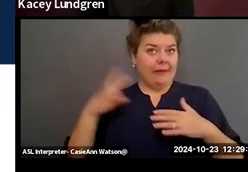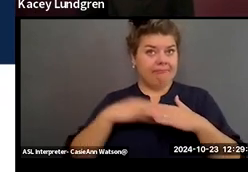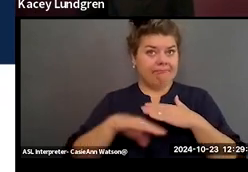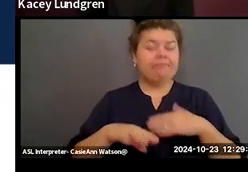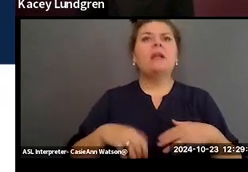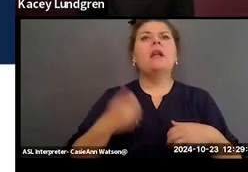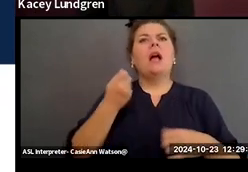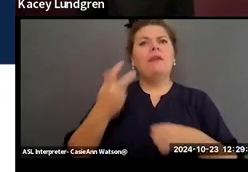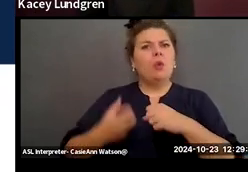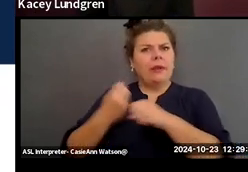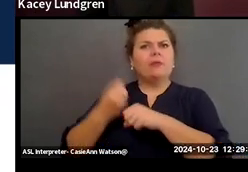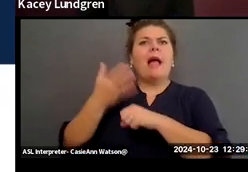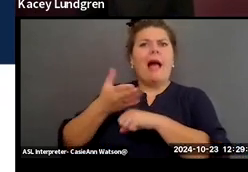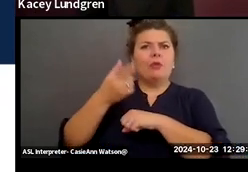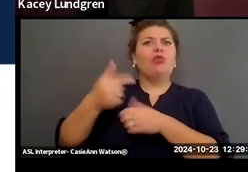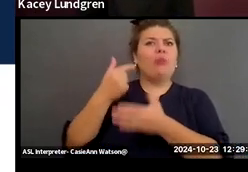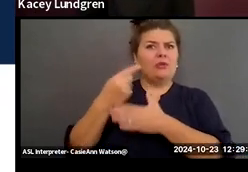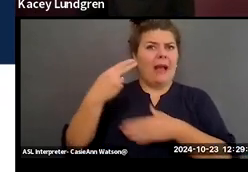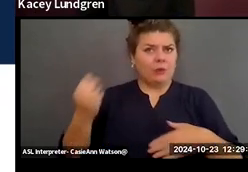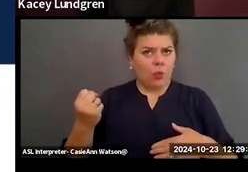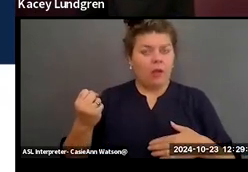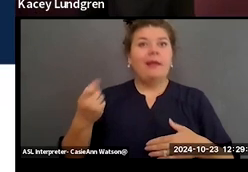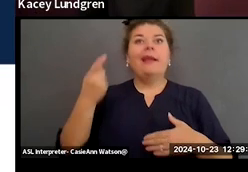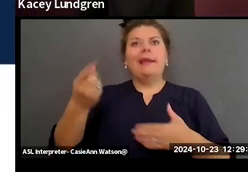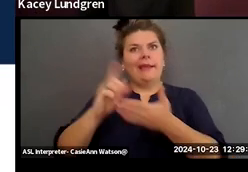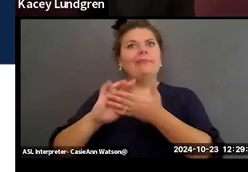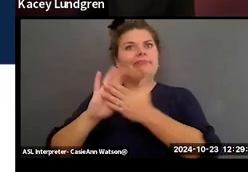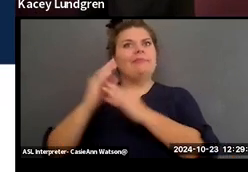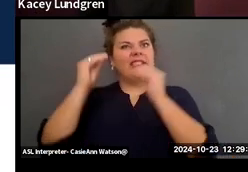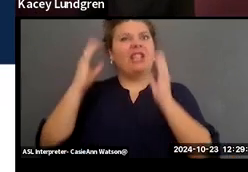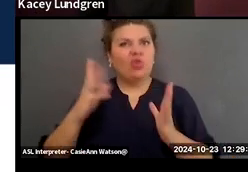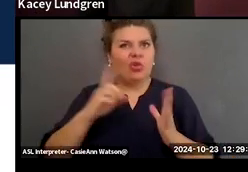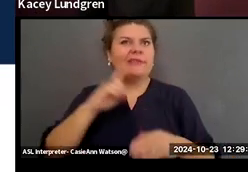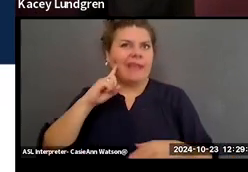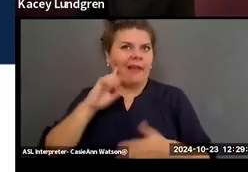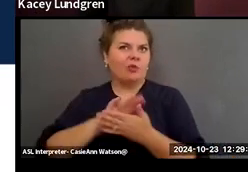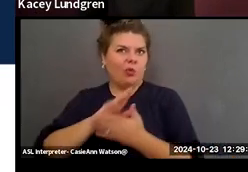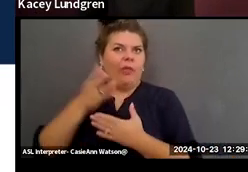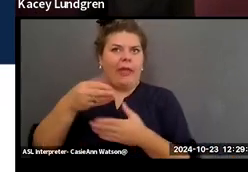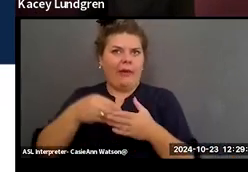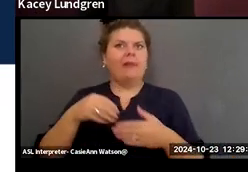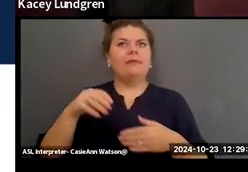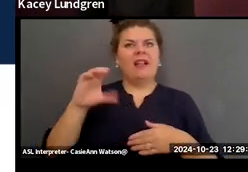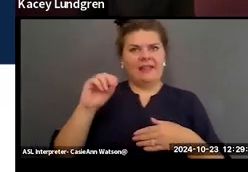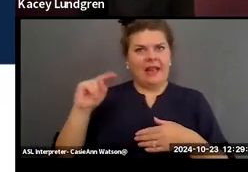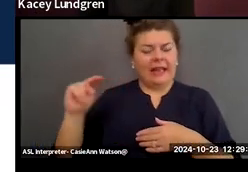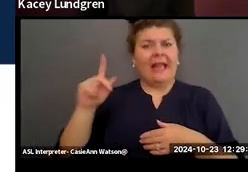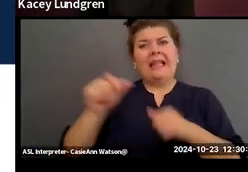A few years after graduating high school, he began teaching at the American School for the Deaf while he continued his own college education.